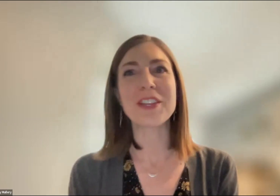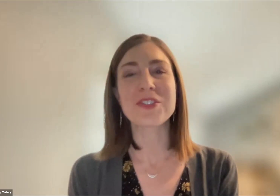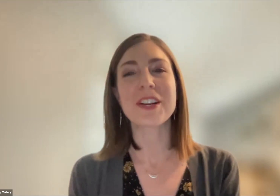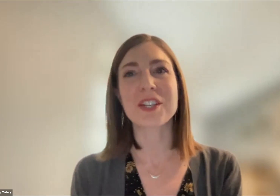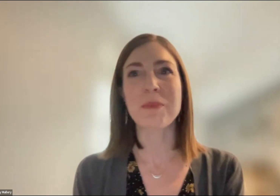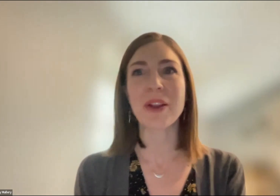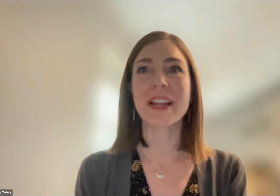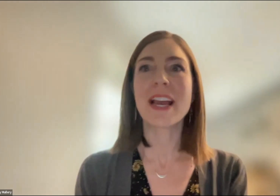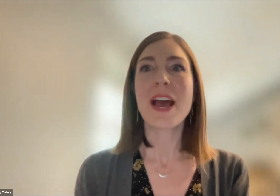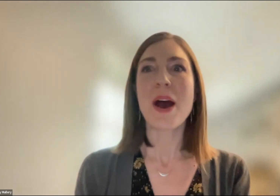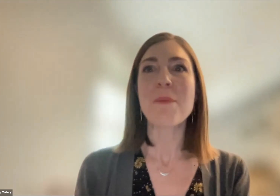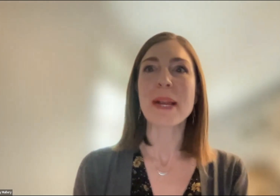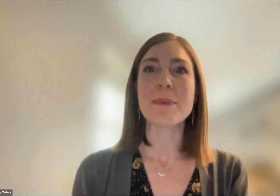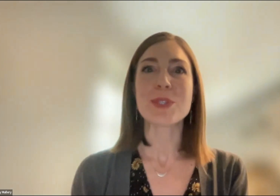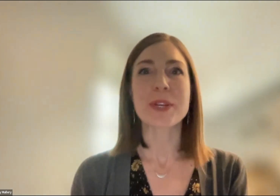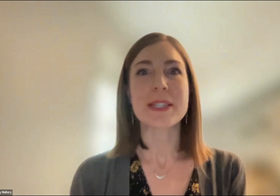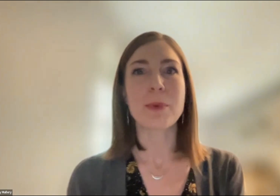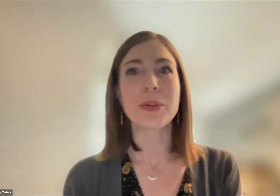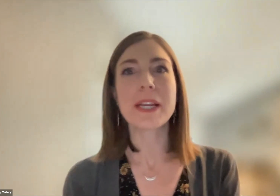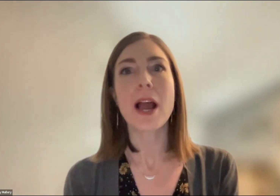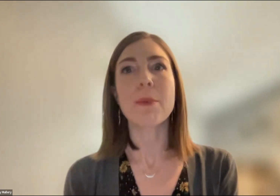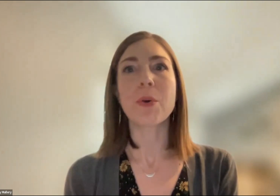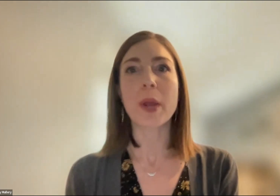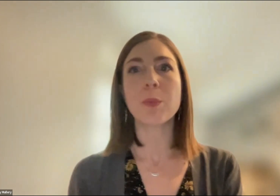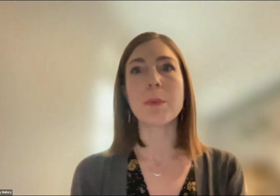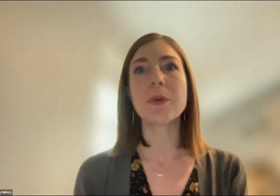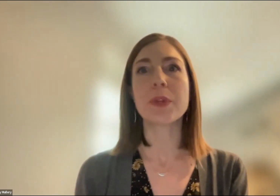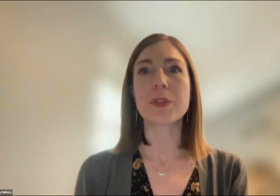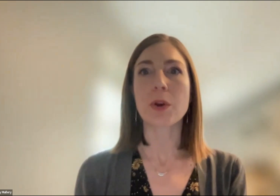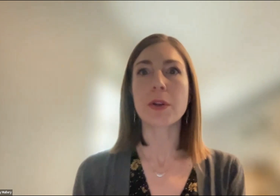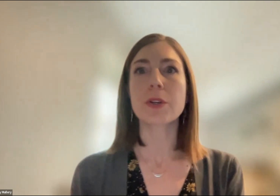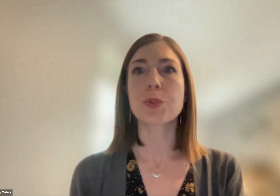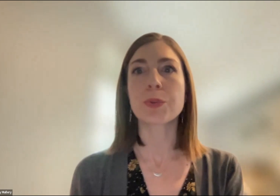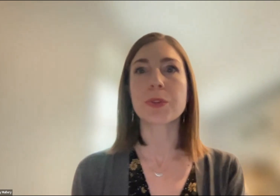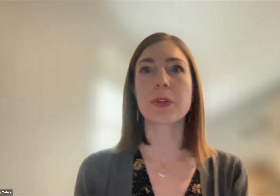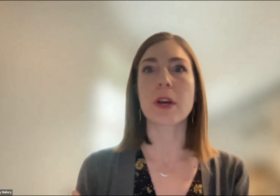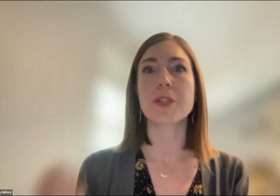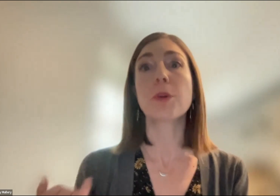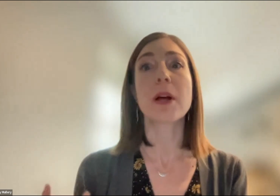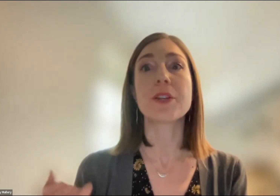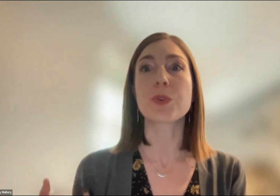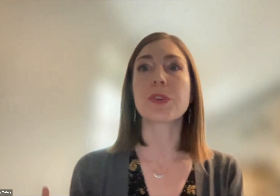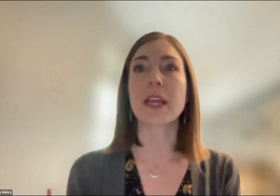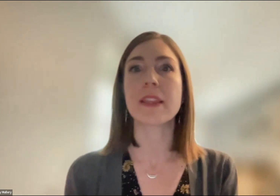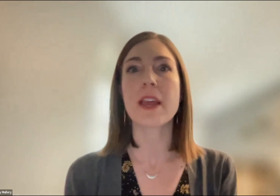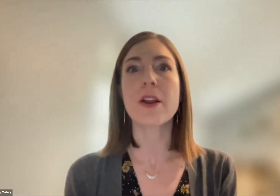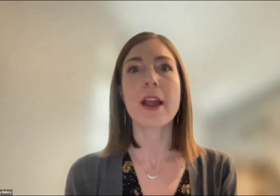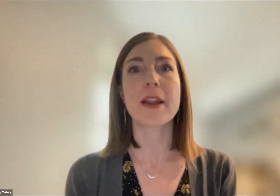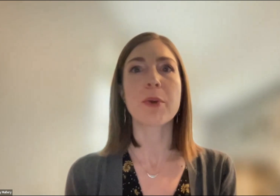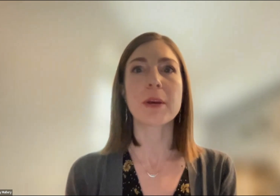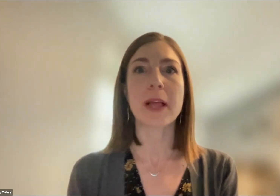Thank you for the introduction, Mary. my name is tracy Mallory. I'm, a white woman with dark shoulder dark bond shoulder length, hair and i'm.